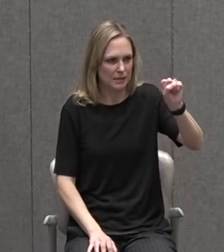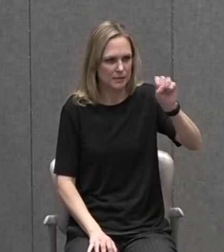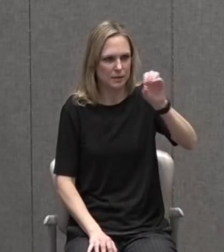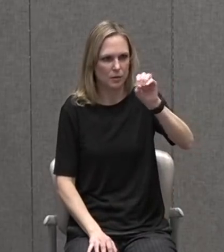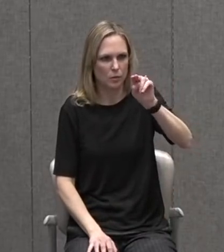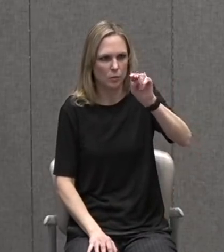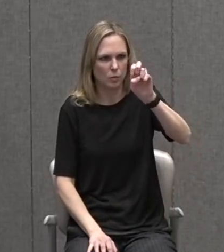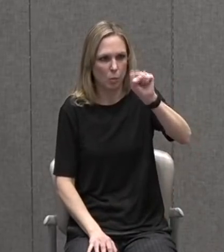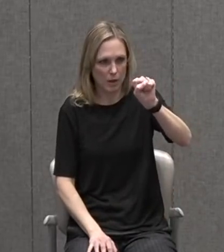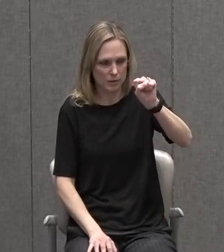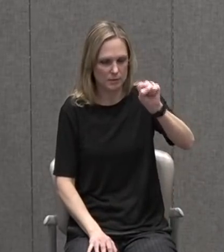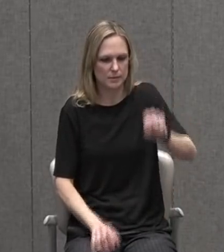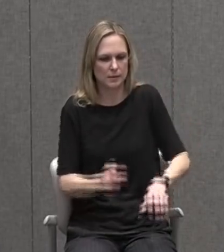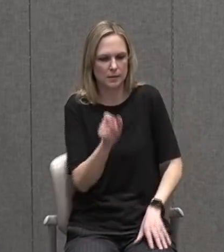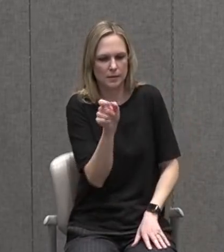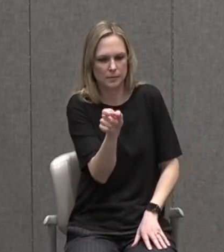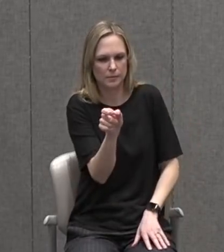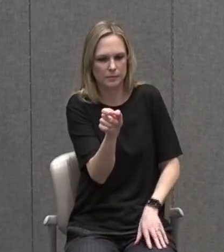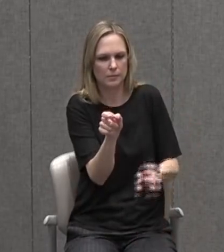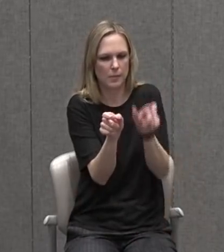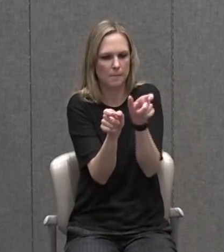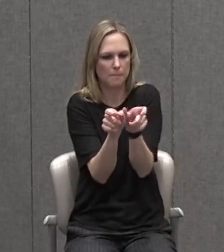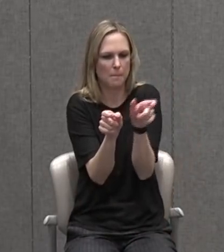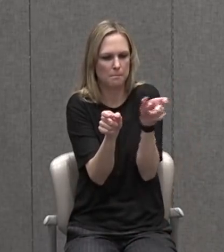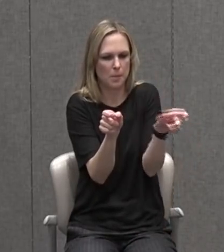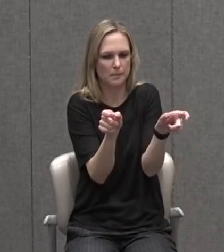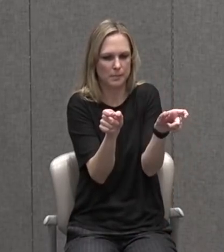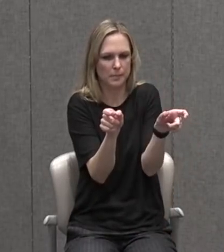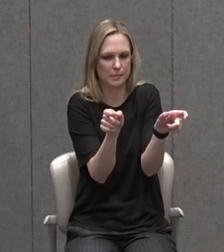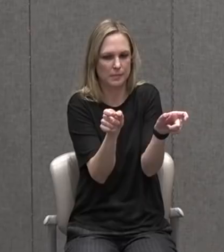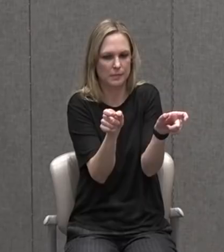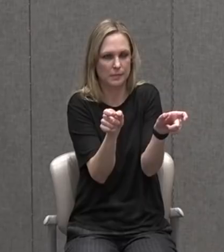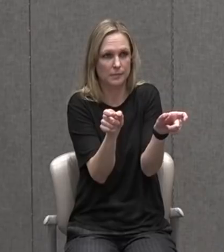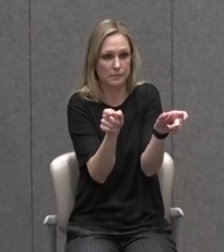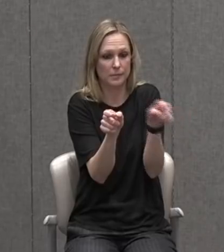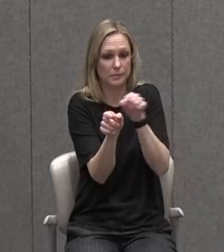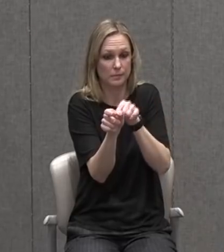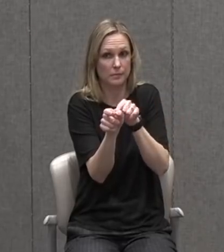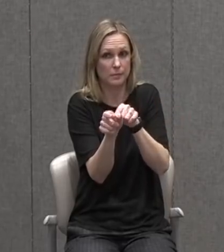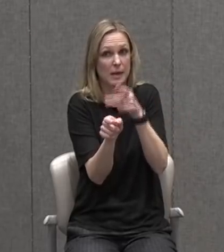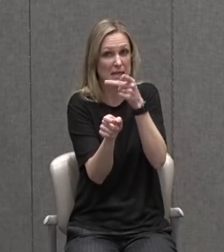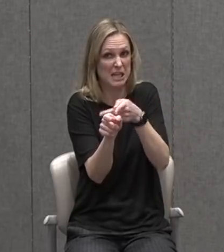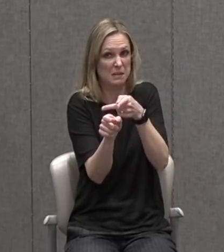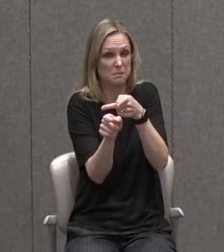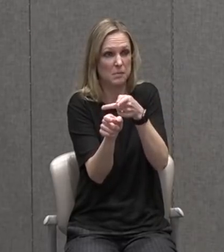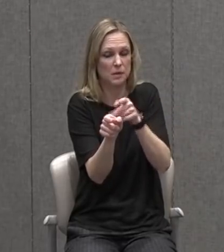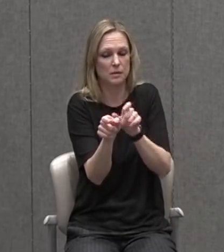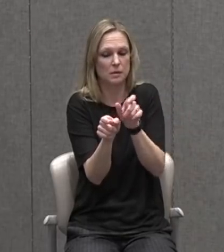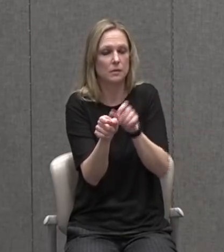we keep our decimal in check there. Remember that tells us that this number is smaller than one.